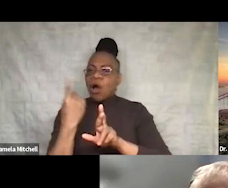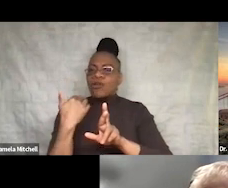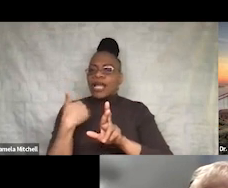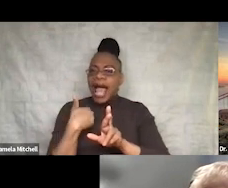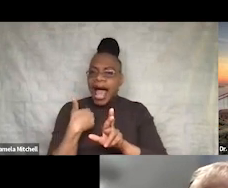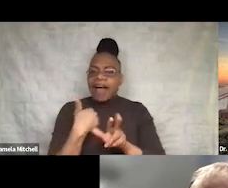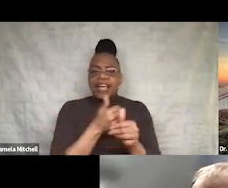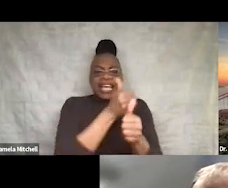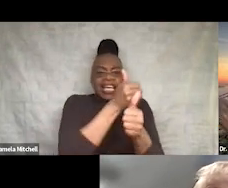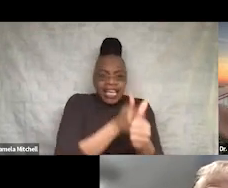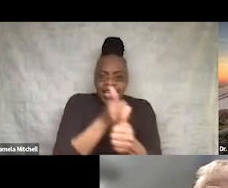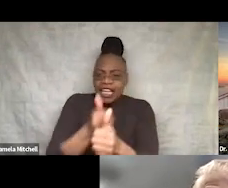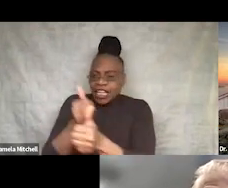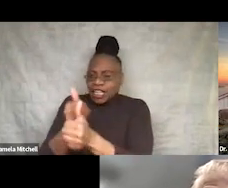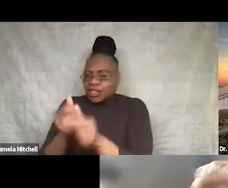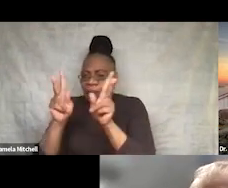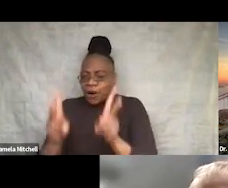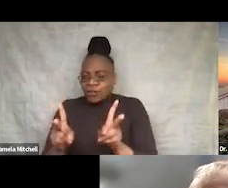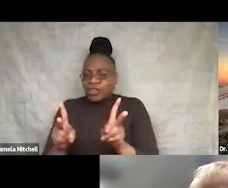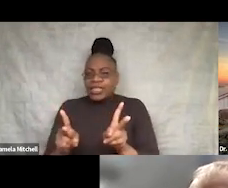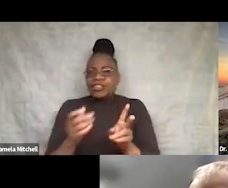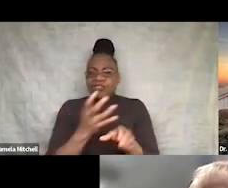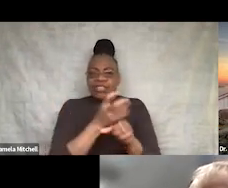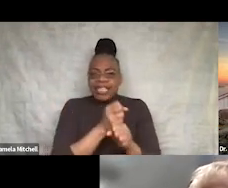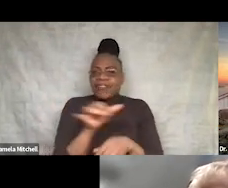one kind of response to everybody, right? Making sure, again,